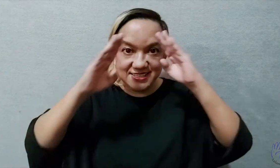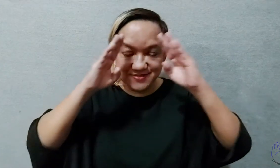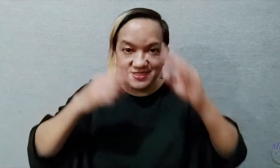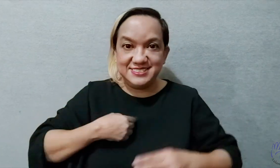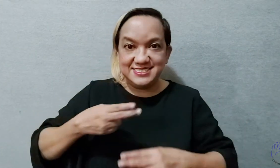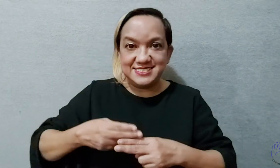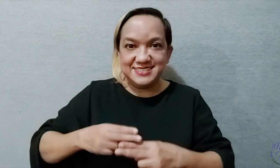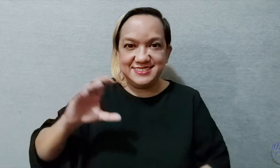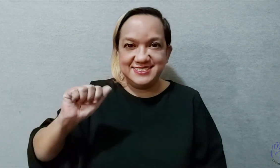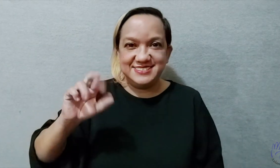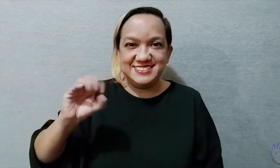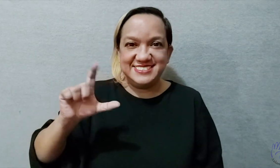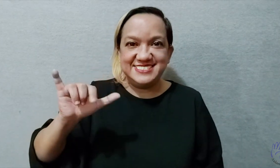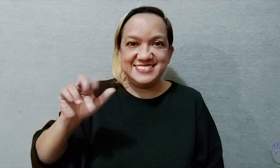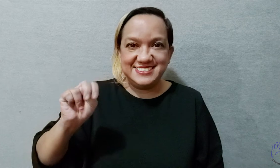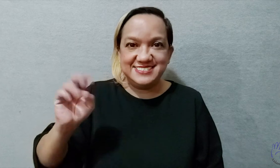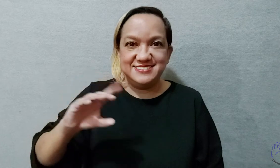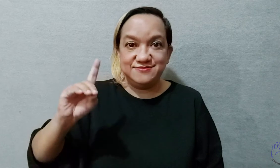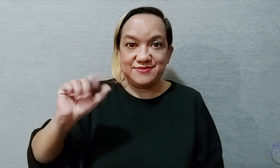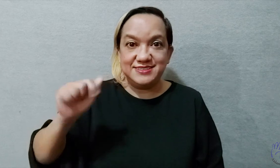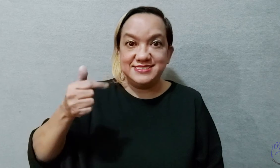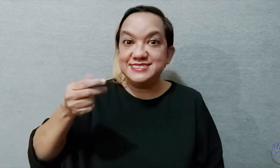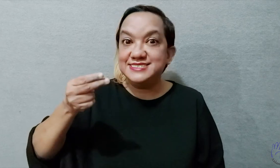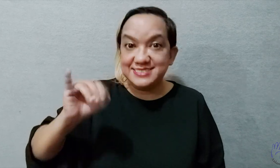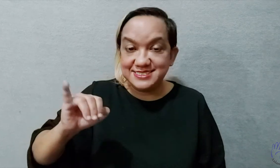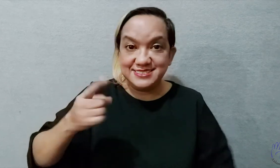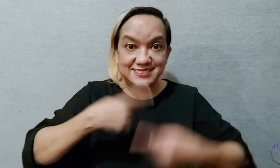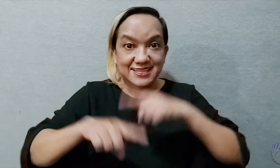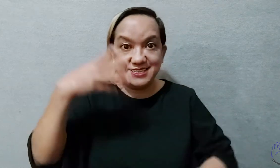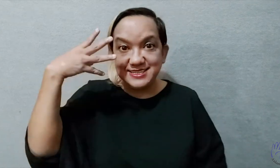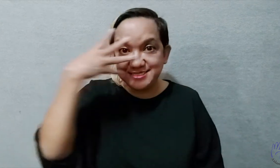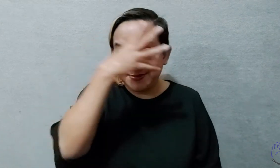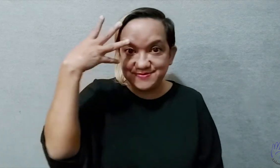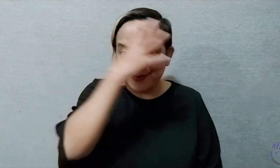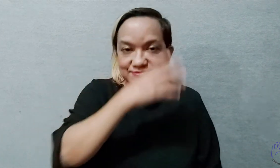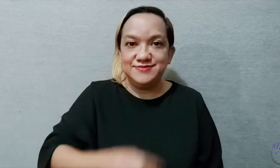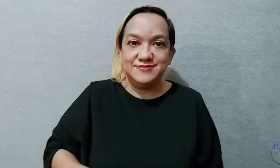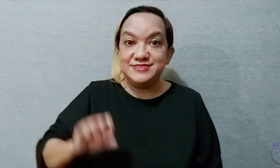Hello! My name is Carolyn Dagani. This is my sign name.